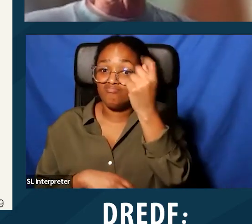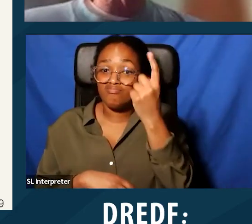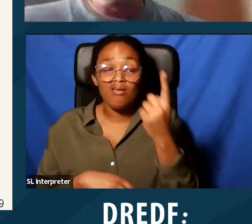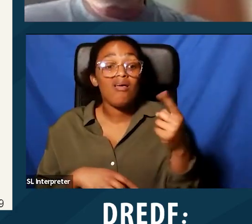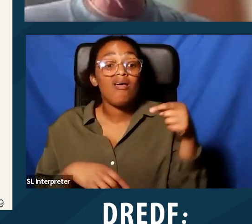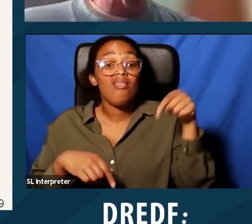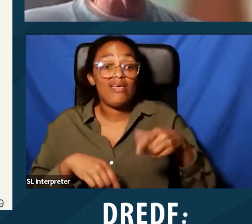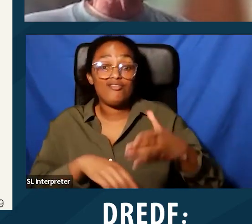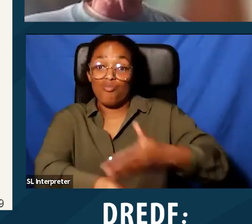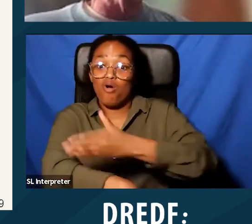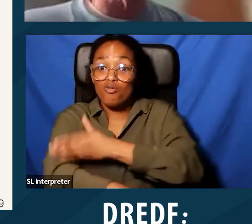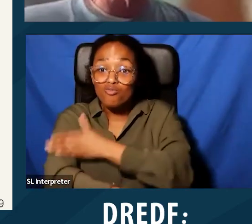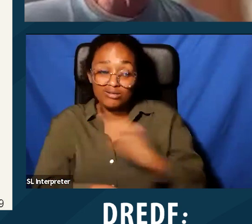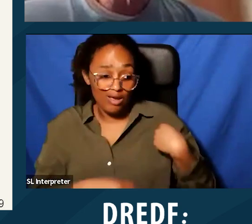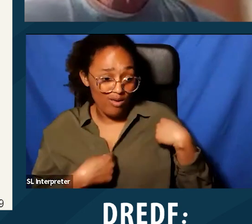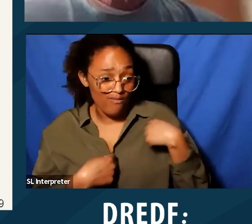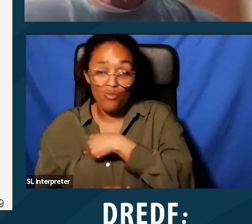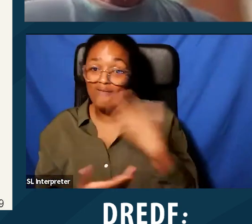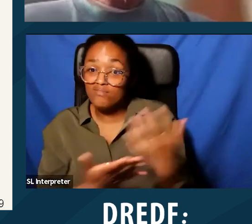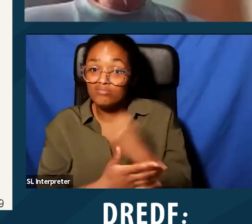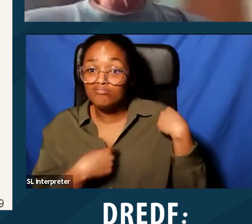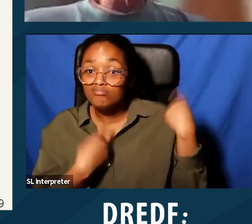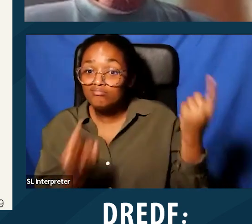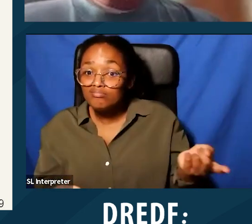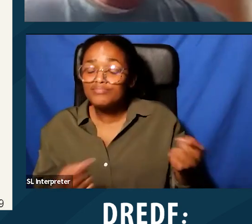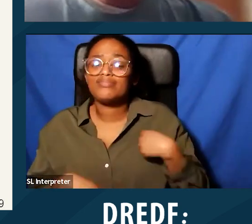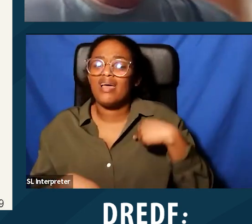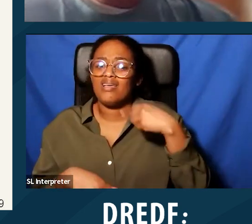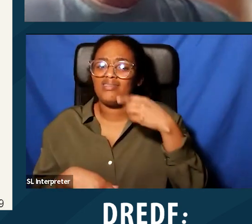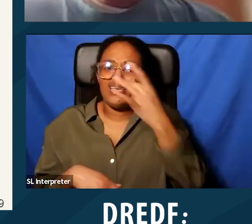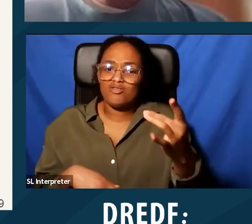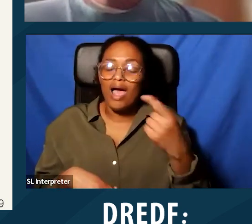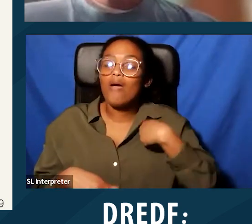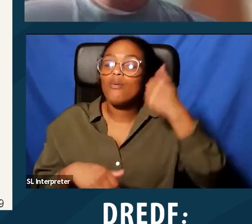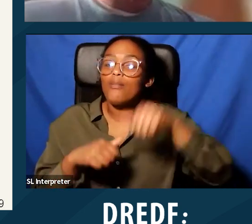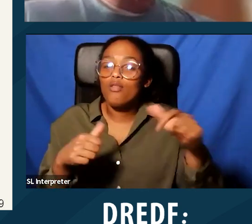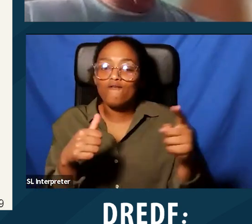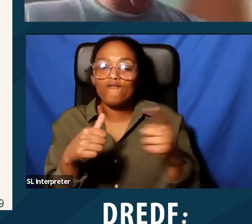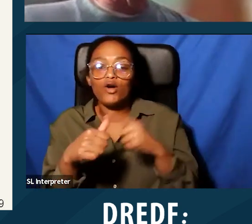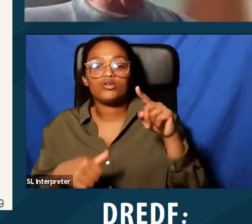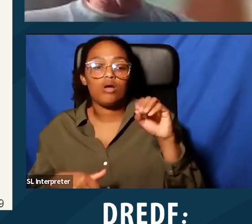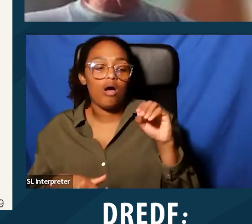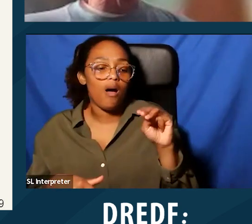interesting, because I remember when the first omnibus bill passed creating Medicaid waivers,